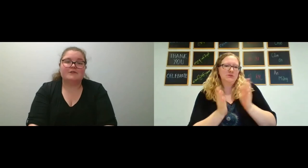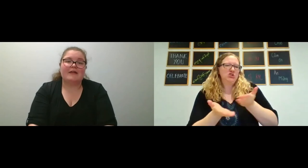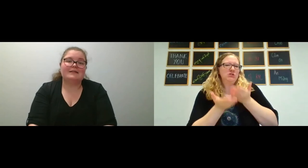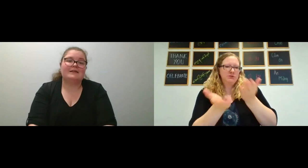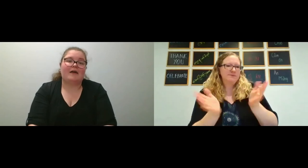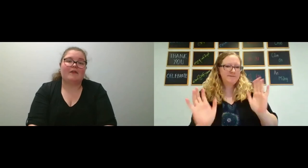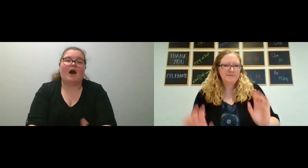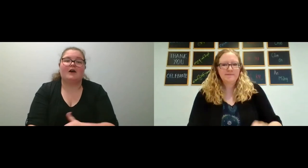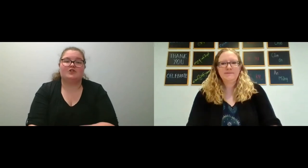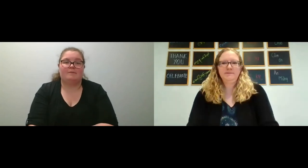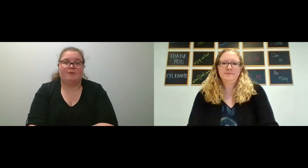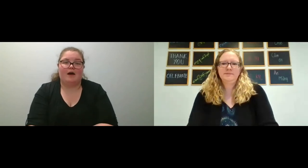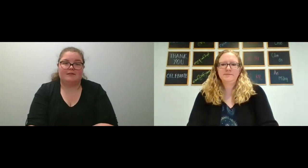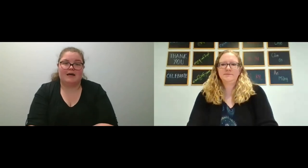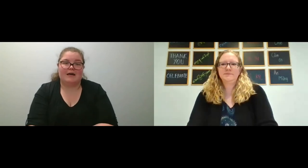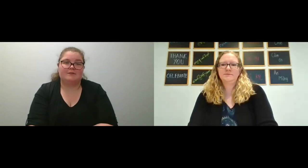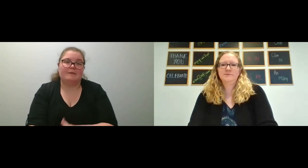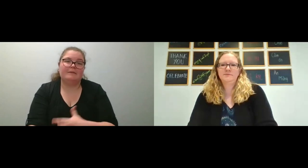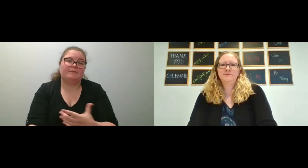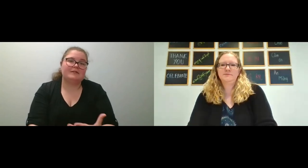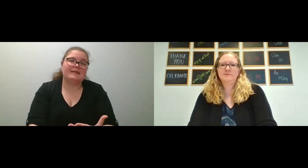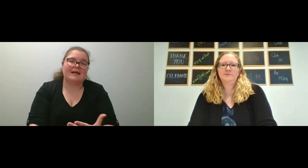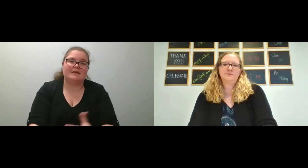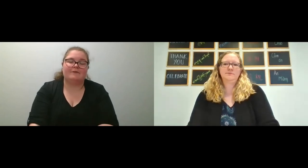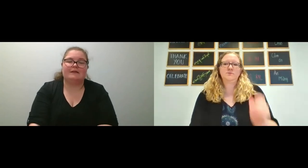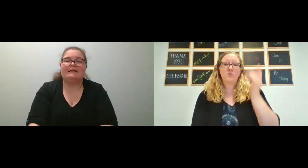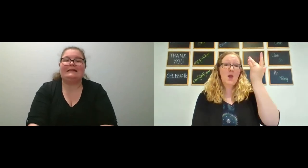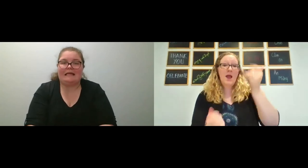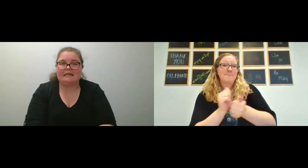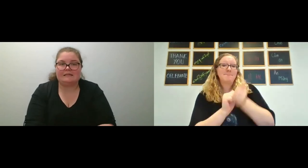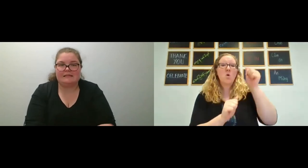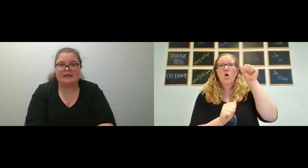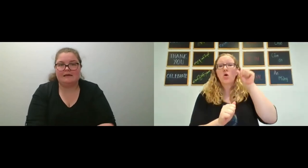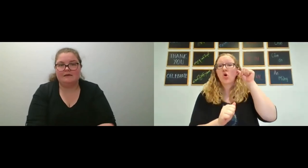So that's another hardship put on to us. So just asking for a little leniency.